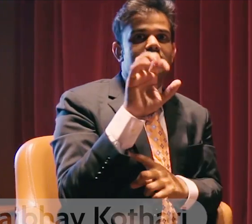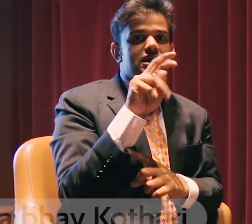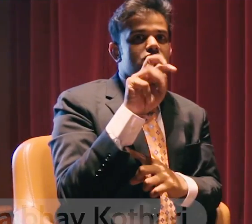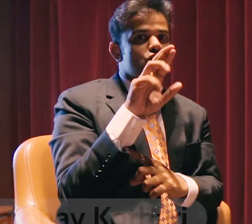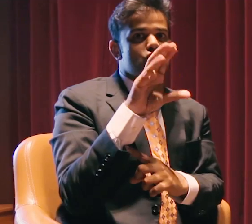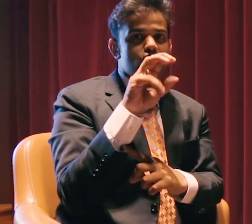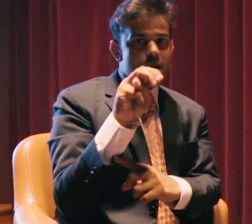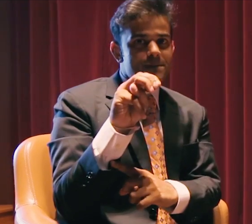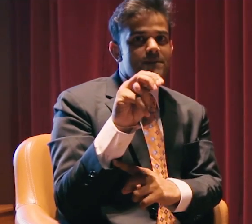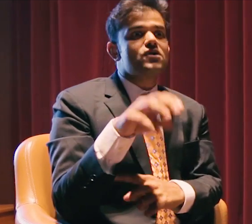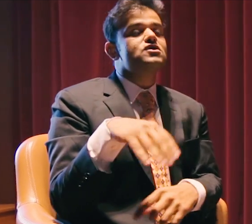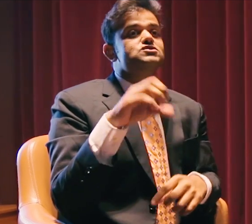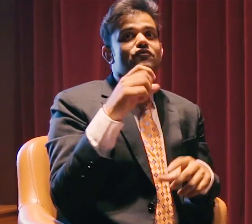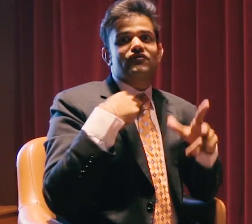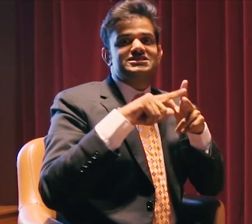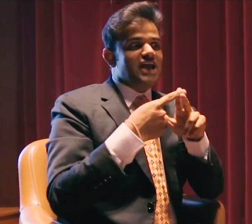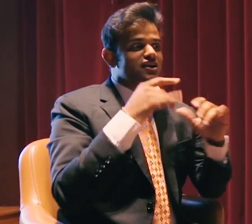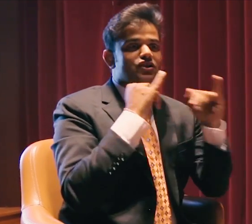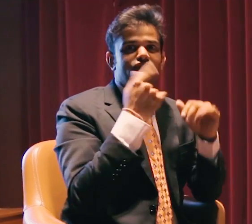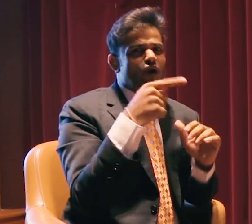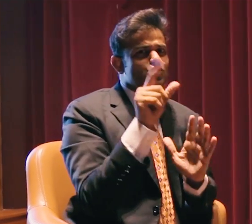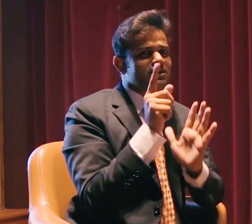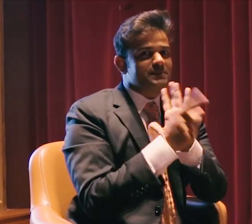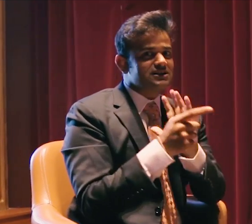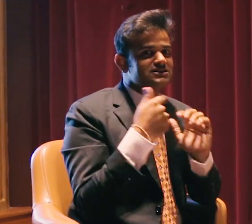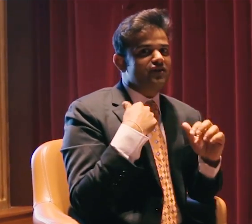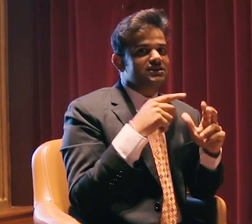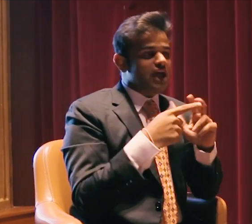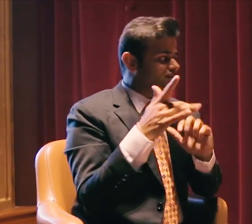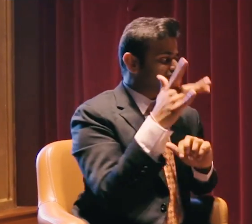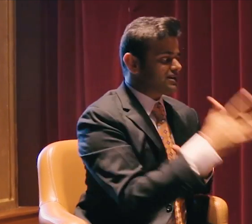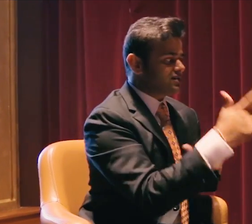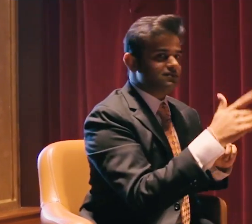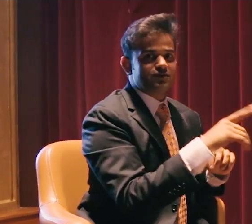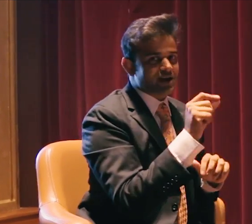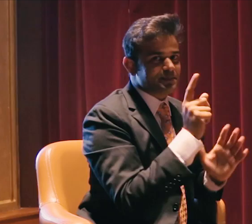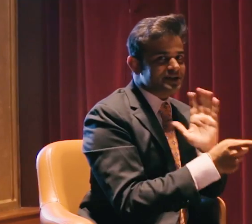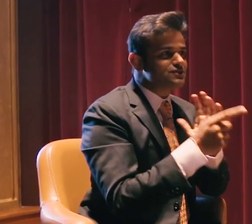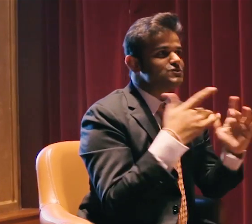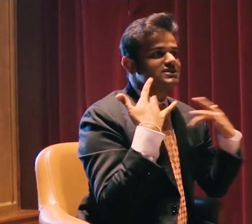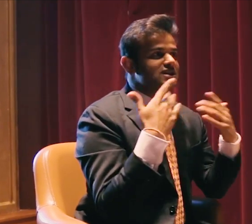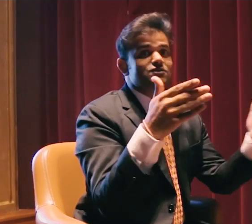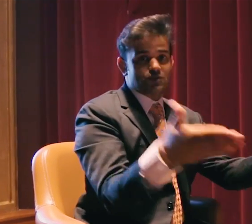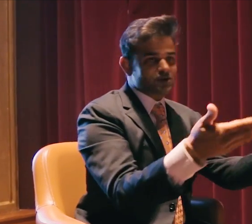president of Enercom. So we'll start this interview, and we'll have 20 minutes, and I'll start the timer.